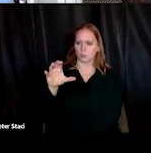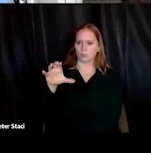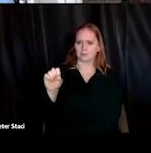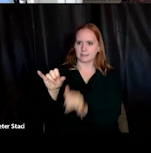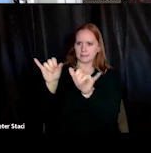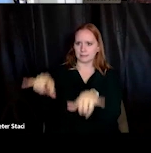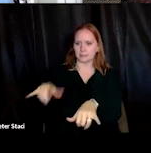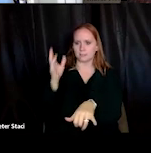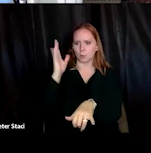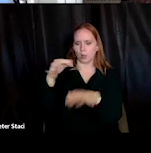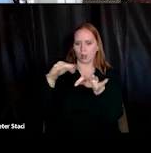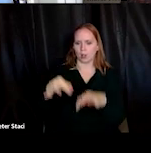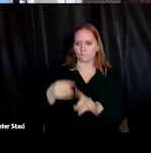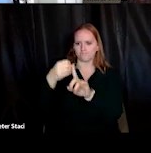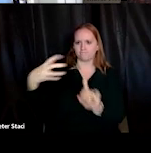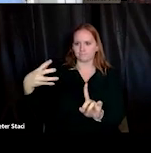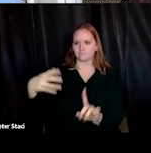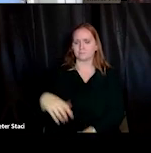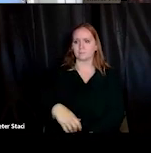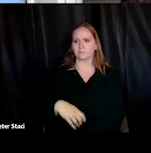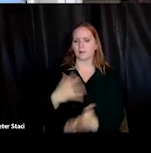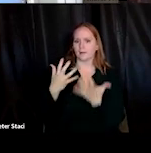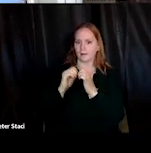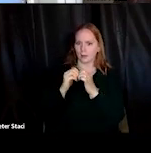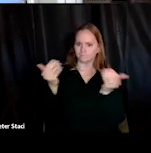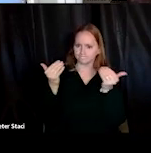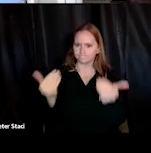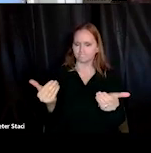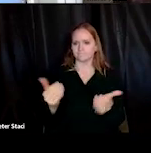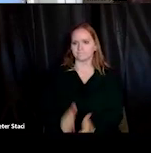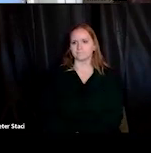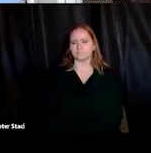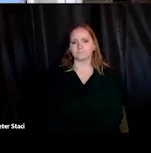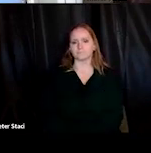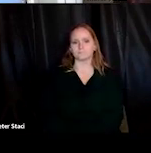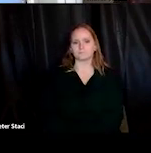about how she goes ahead and does that. Amanda? Yeah, thanks Pam.